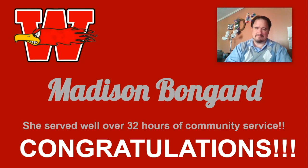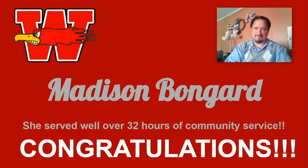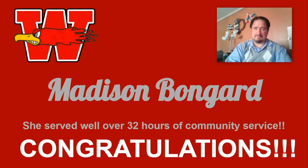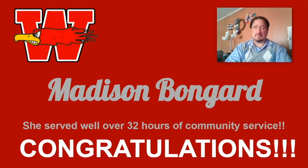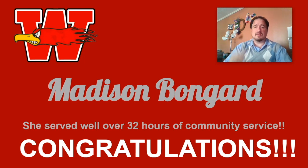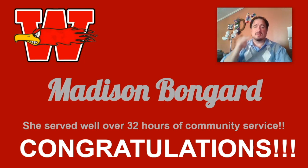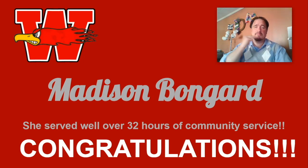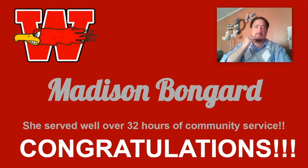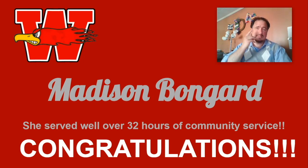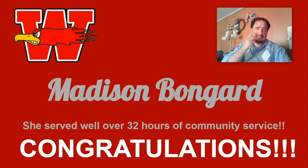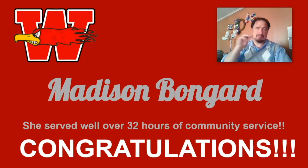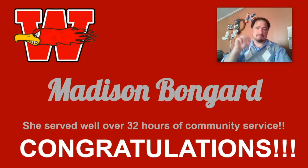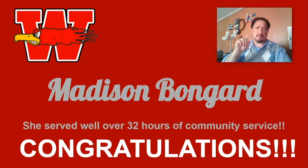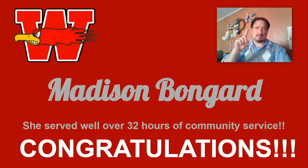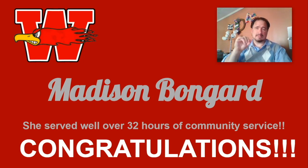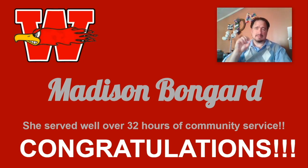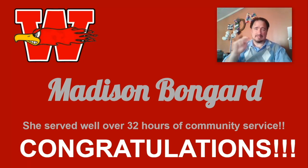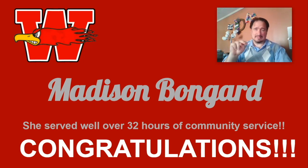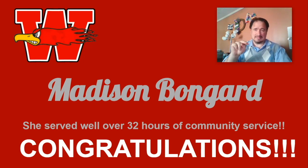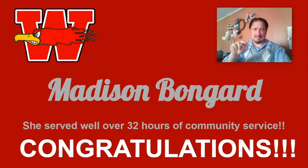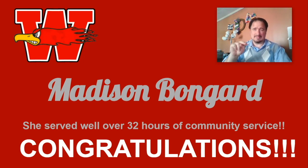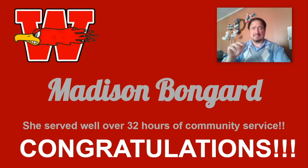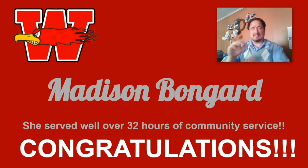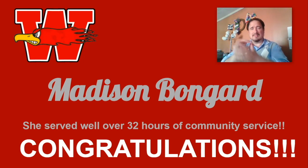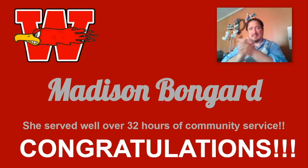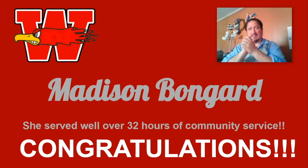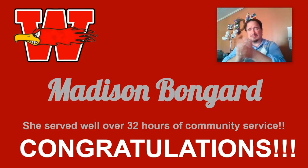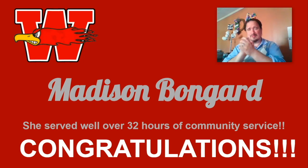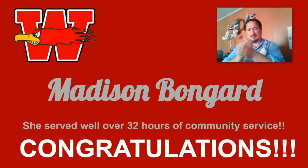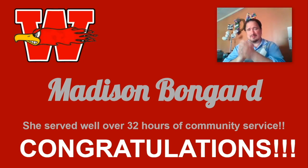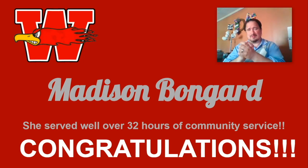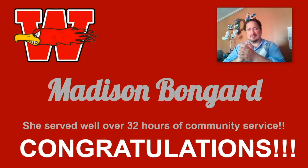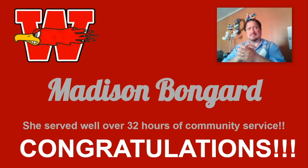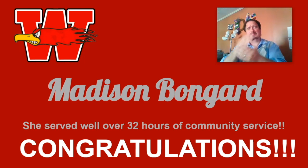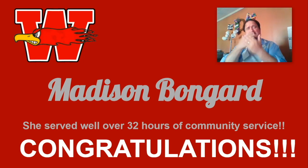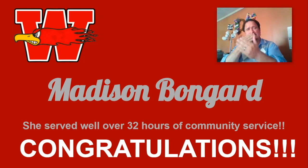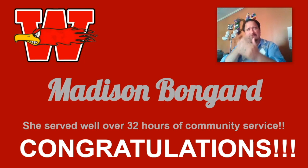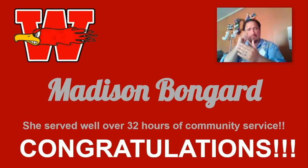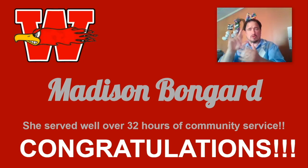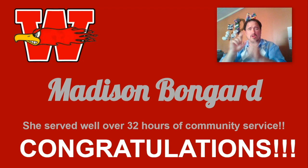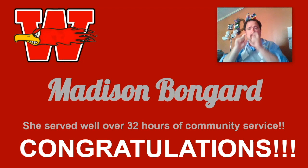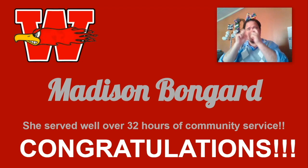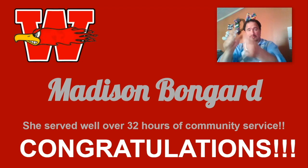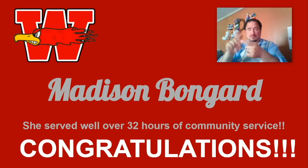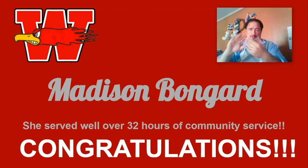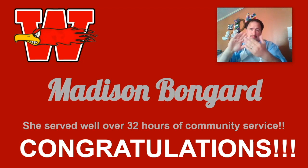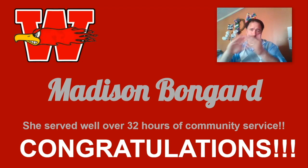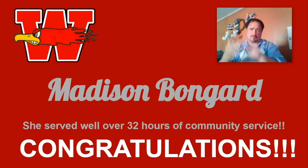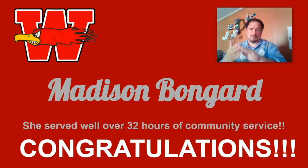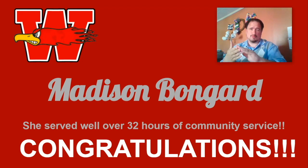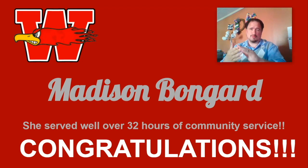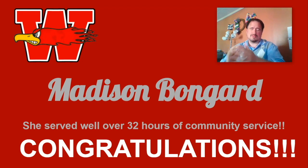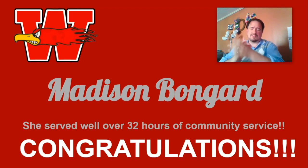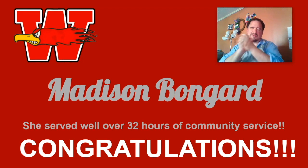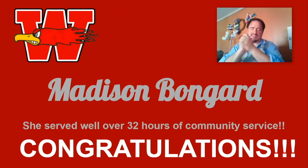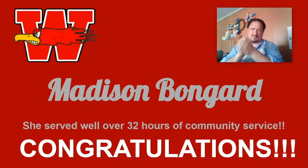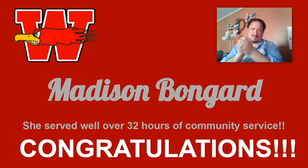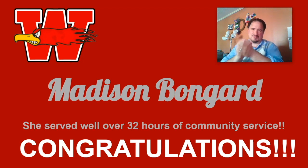Madison. Congratulations. Thank you for your gift to the community. Congratulations.